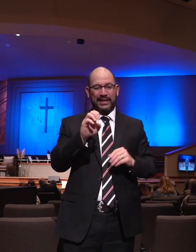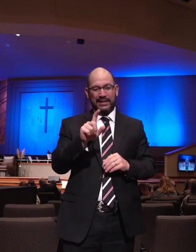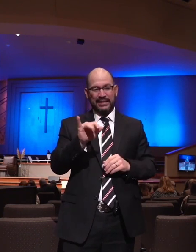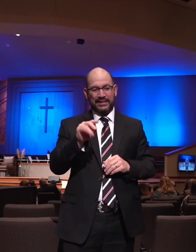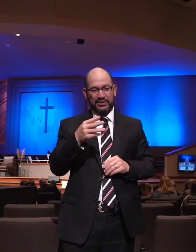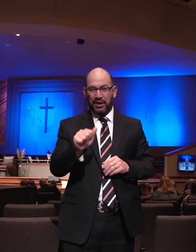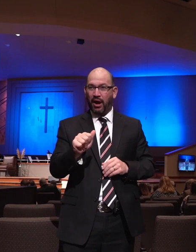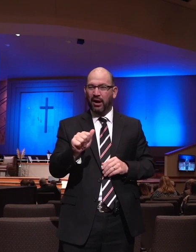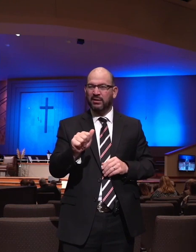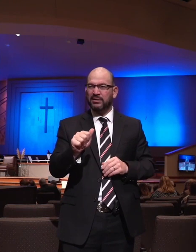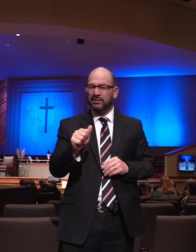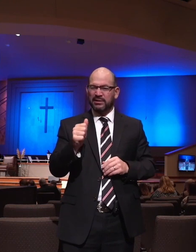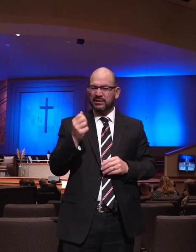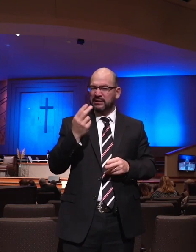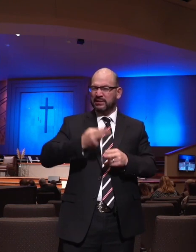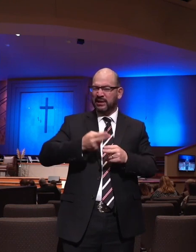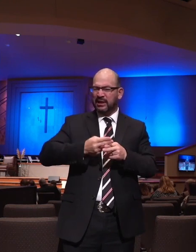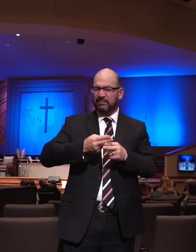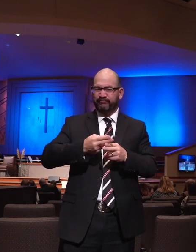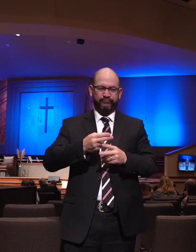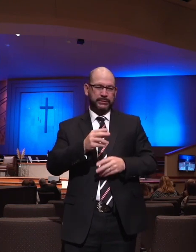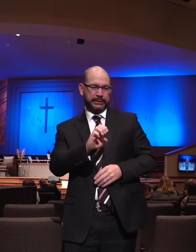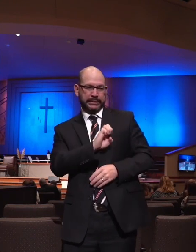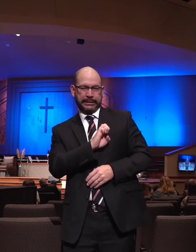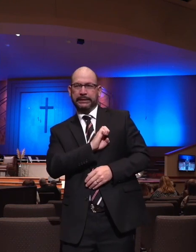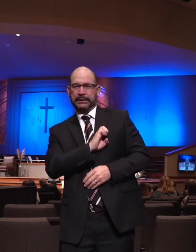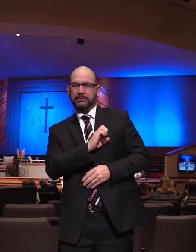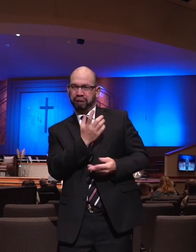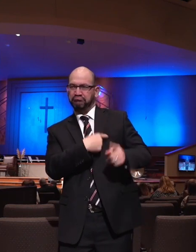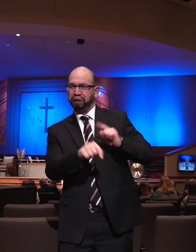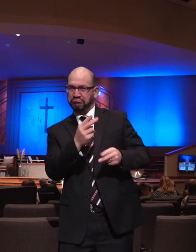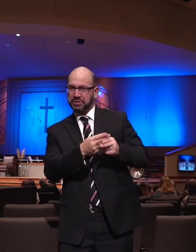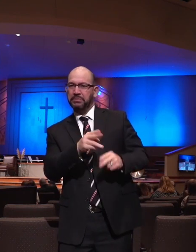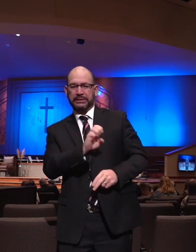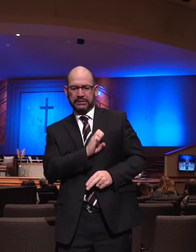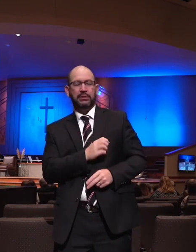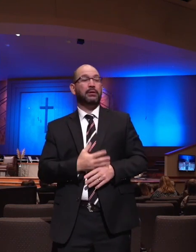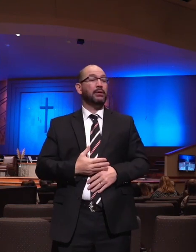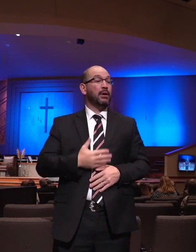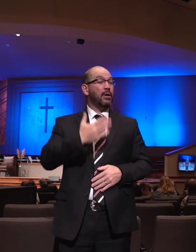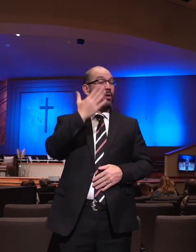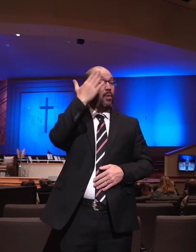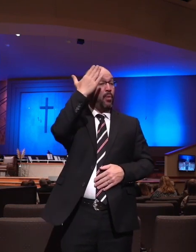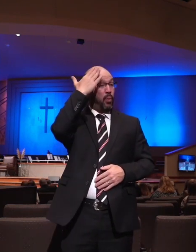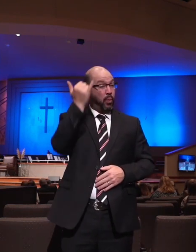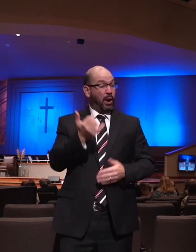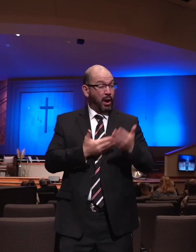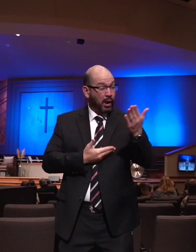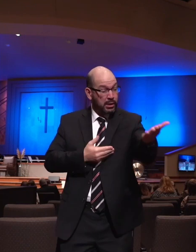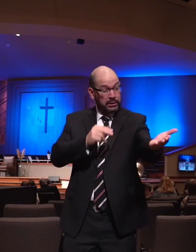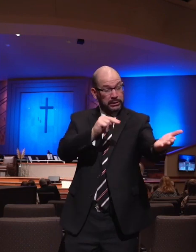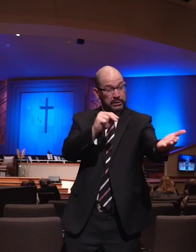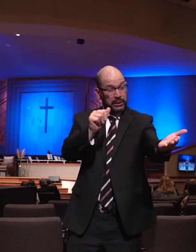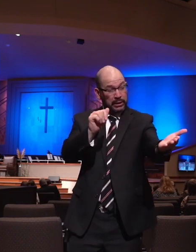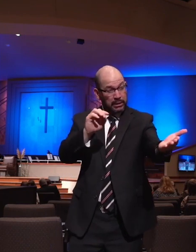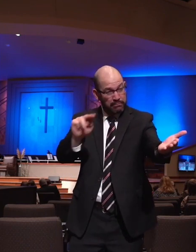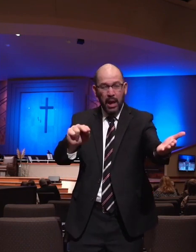but I have a question why is Naaman who is a Syrian the only